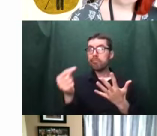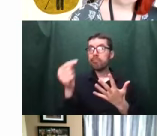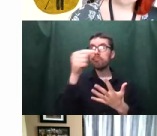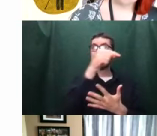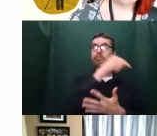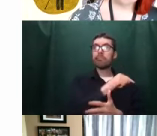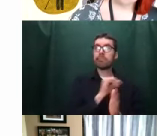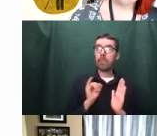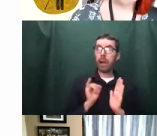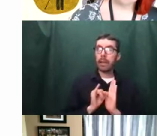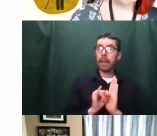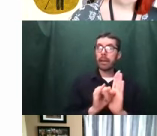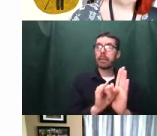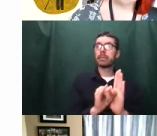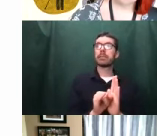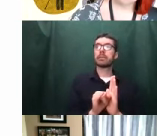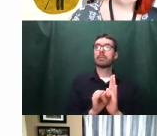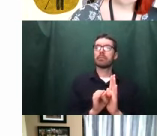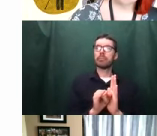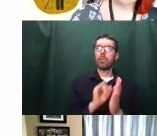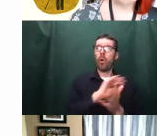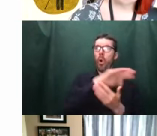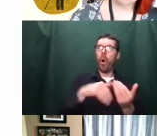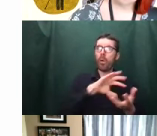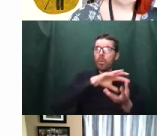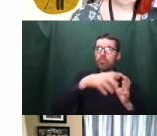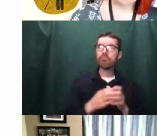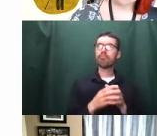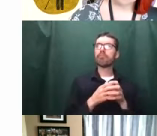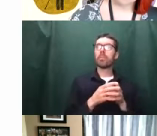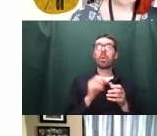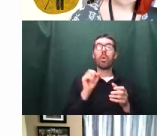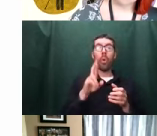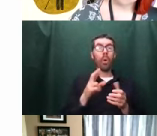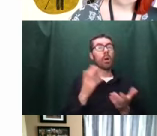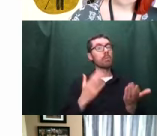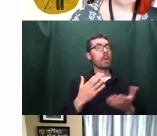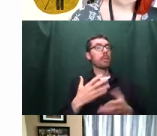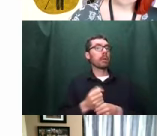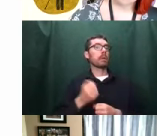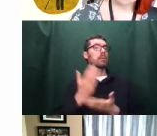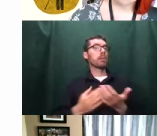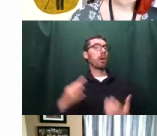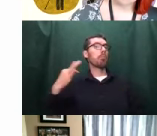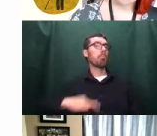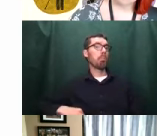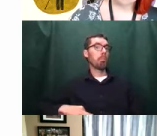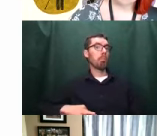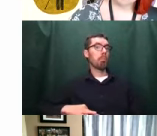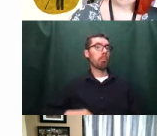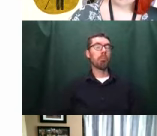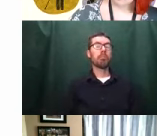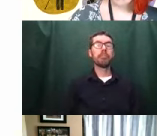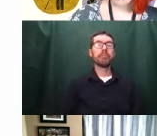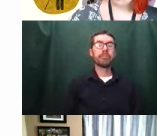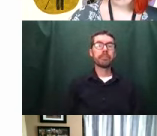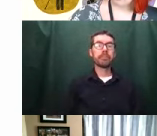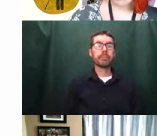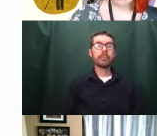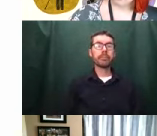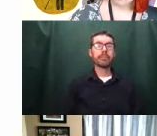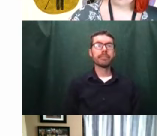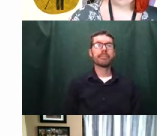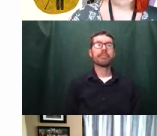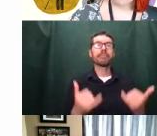them whole or some privileges. And one of the things that I always think about is my